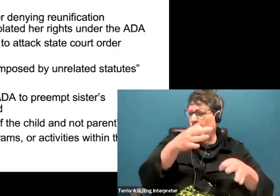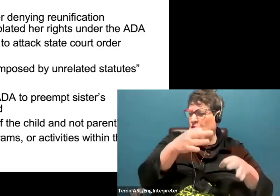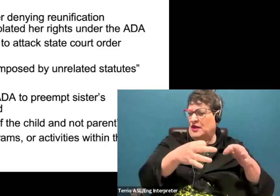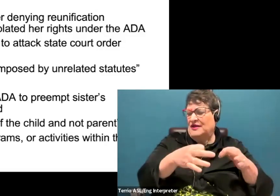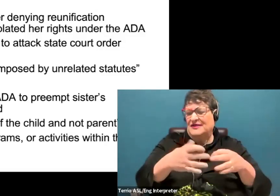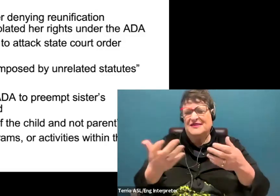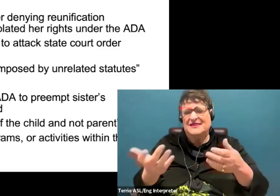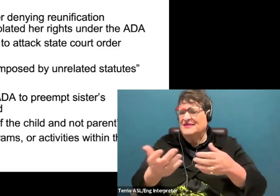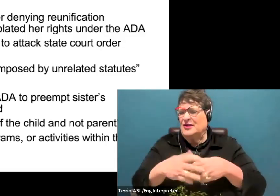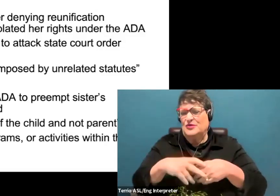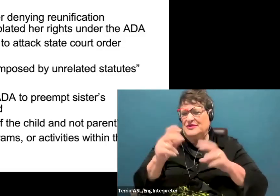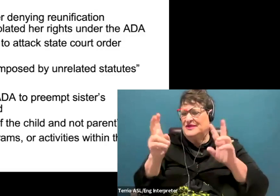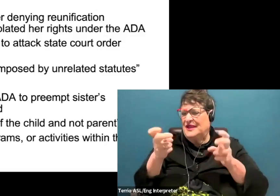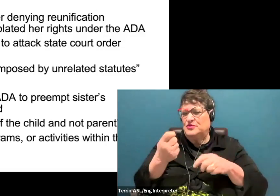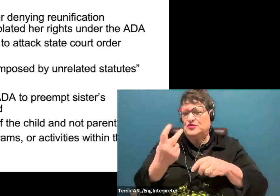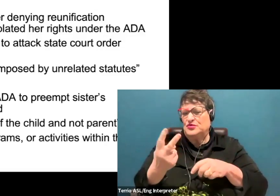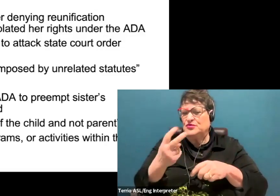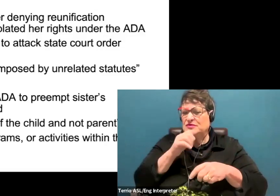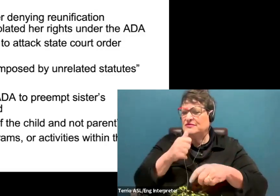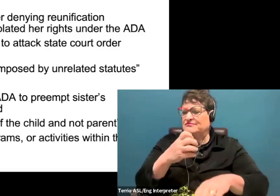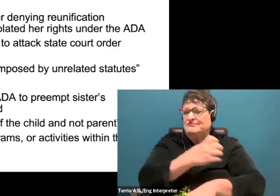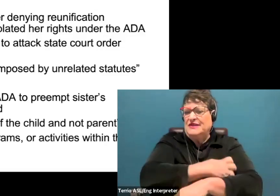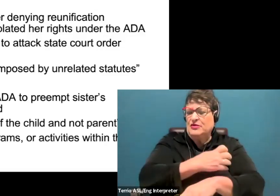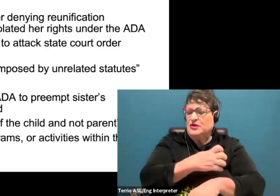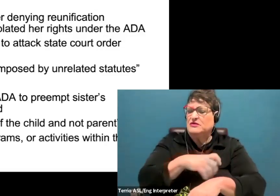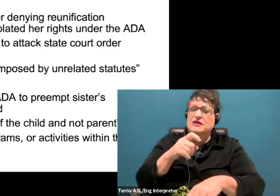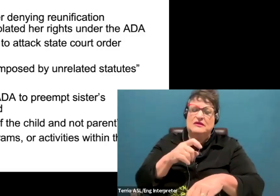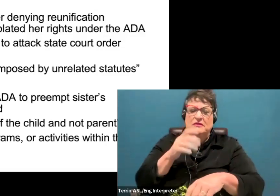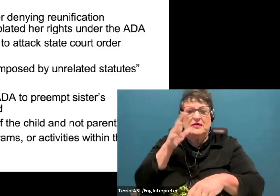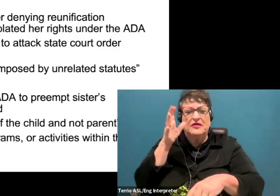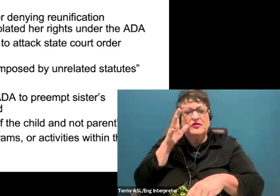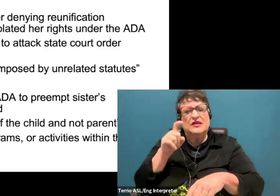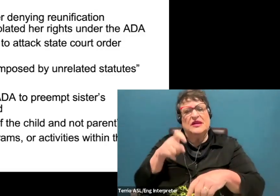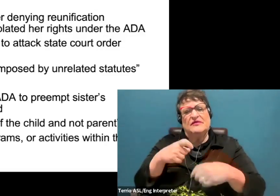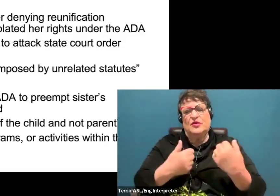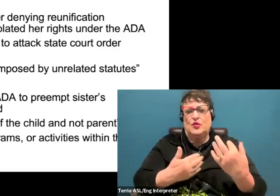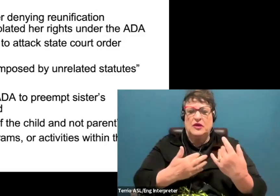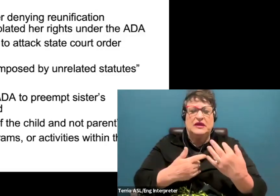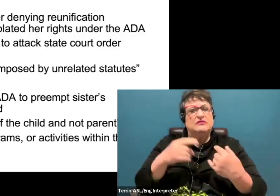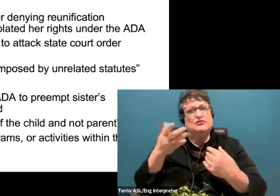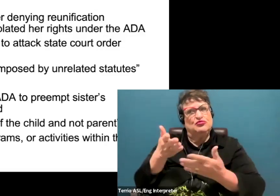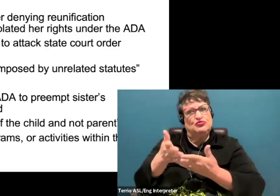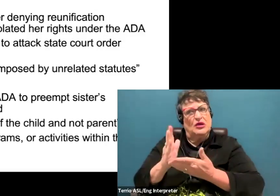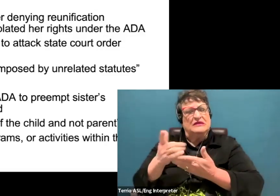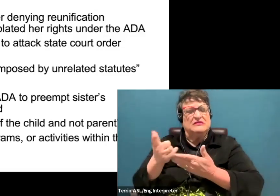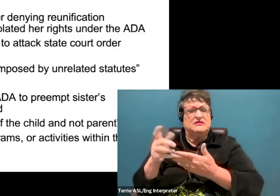That means that a parent has to wait until their rights are probably terminated before they can go into a civil action and say,